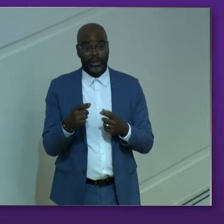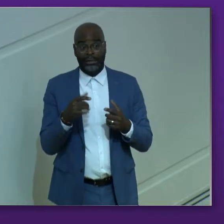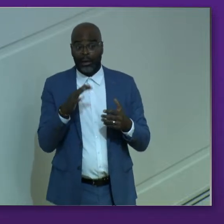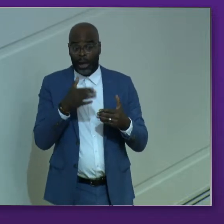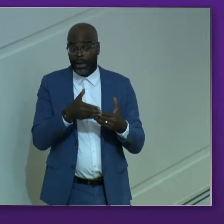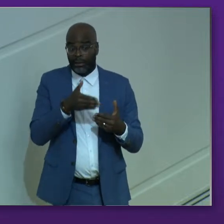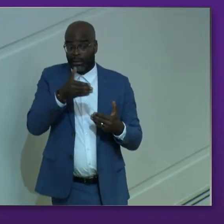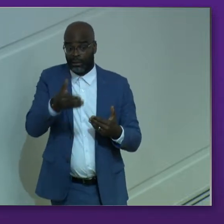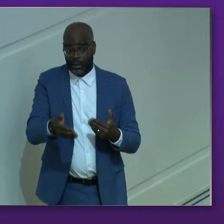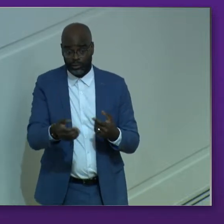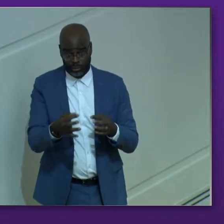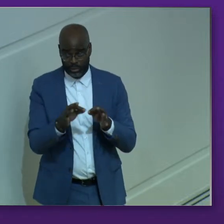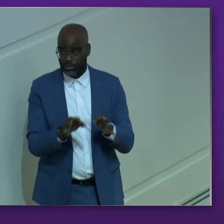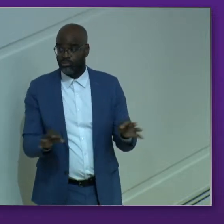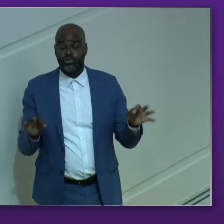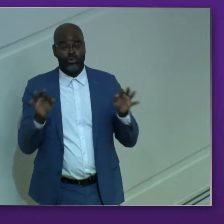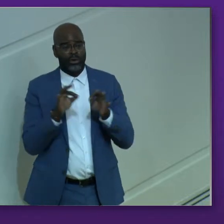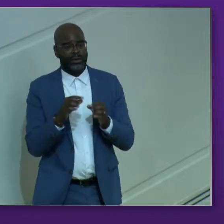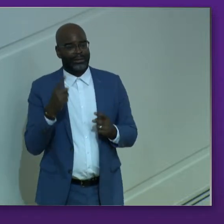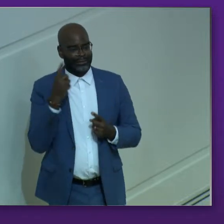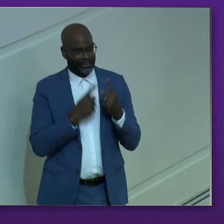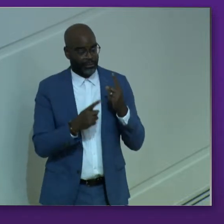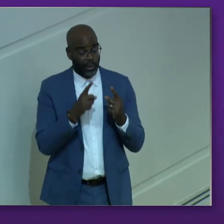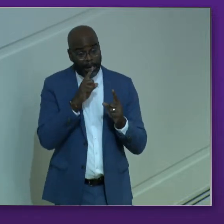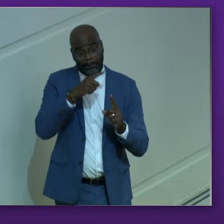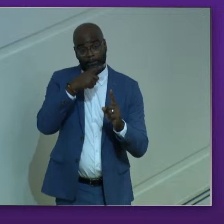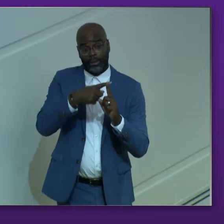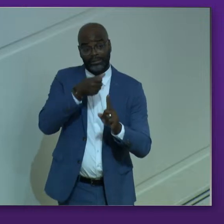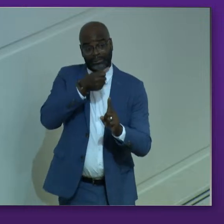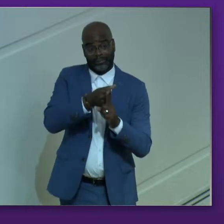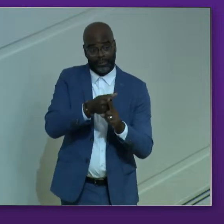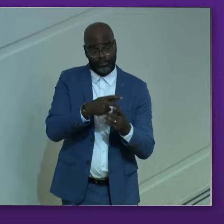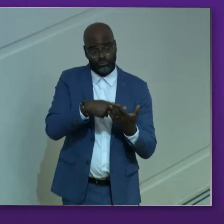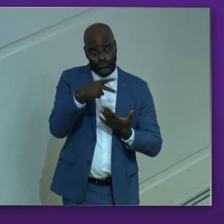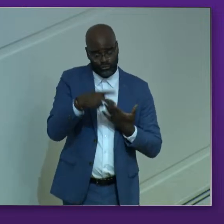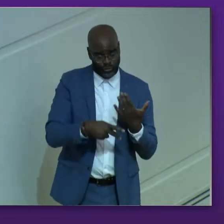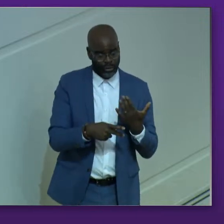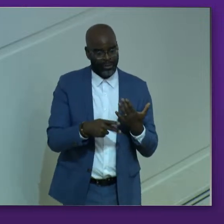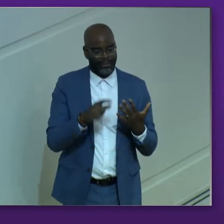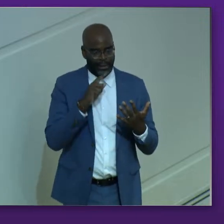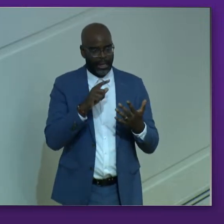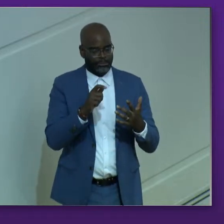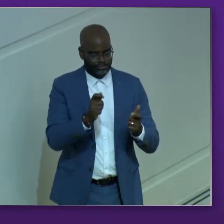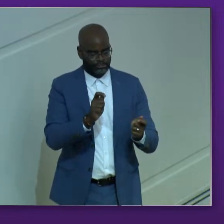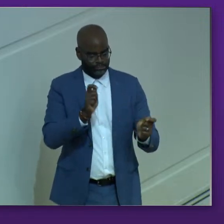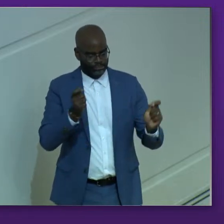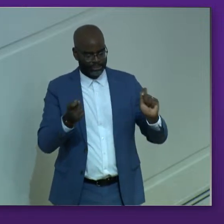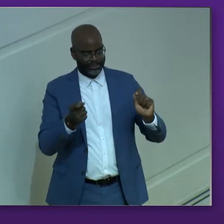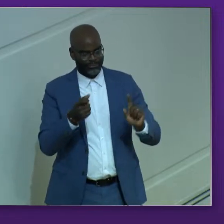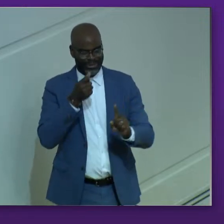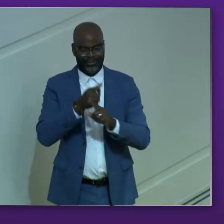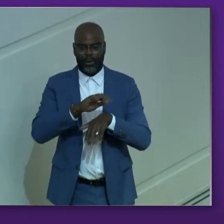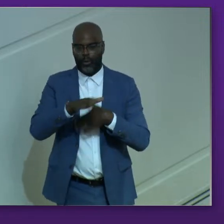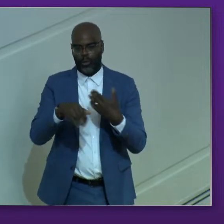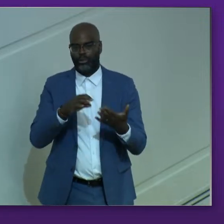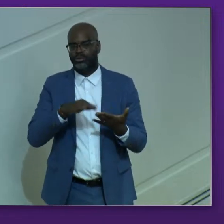HAVE. THESE EXPERIENCES ALSO THEY ENHANCE OUR CONNECTIONS WITH